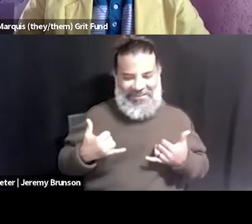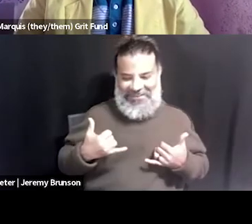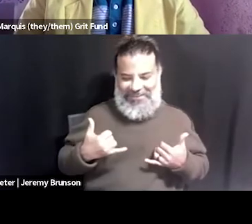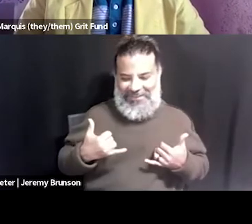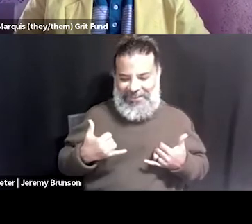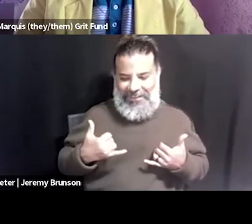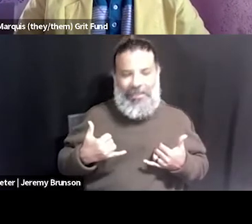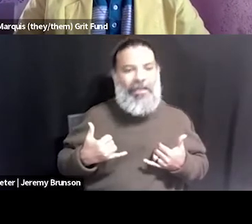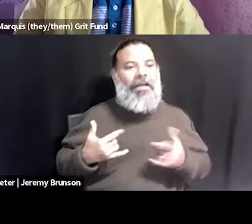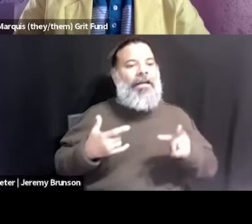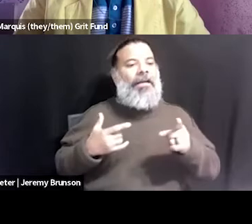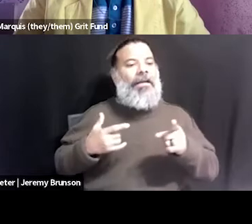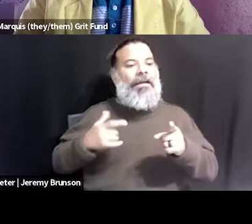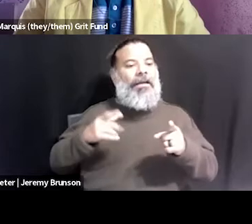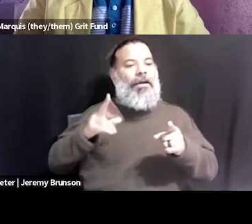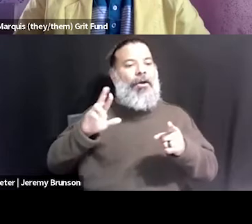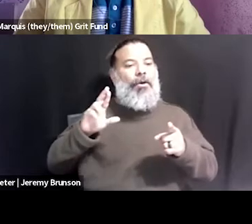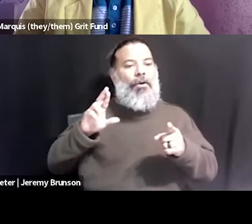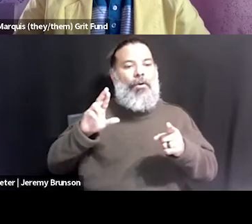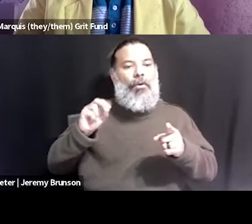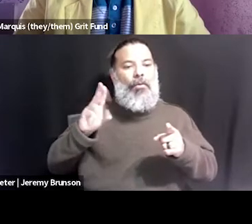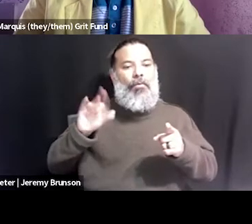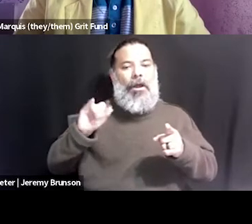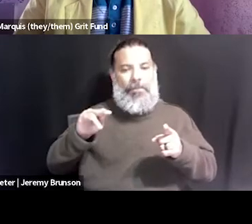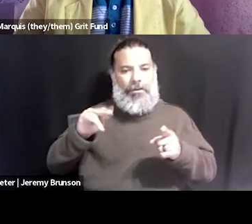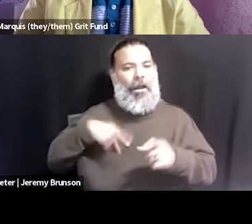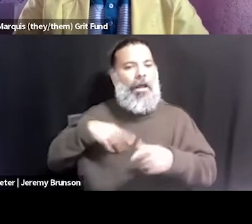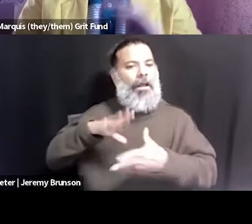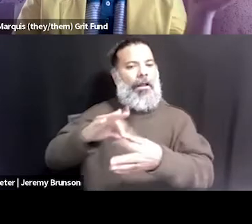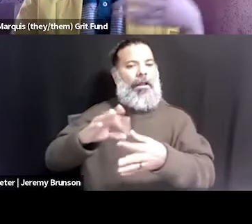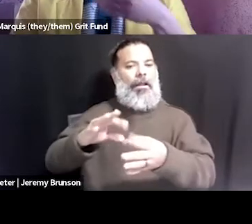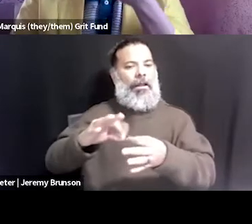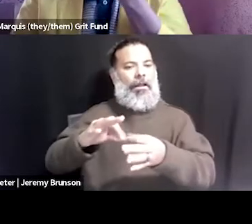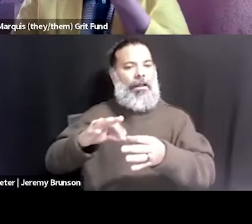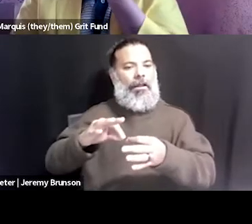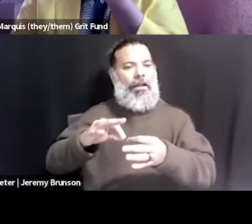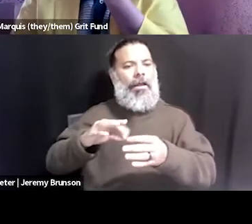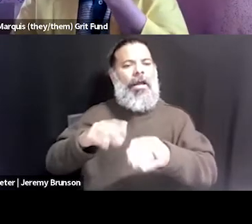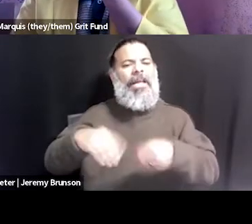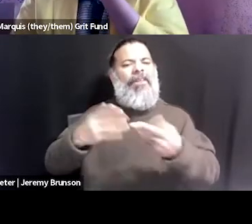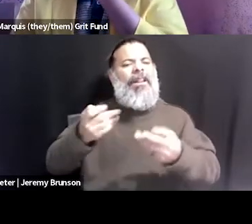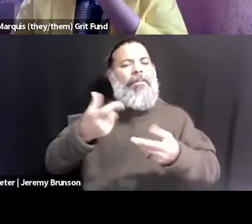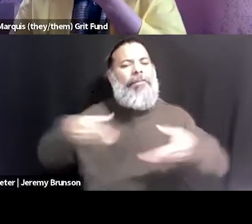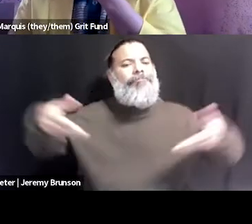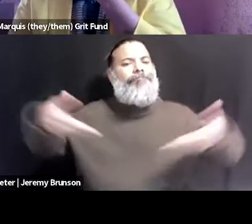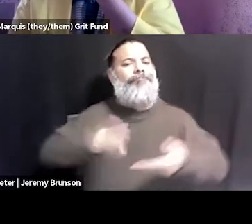And I can, I'll jump in before we pass it to Phil and give people an introduction to the website.